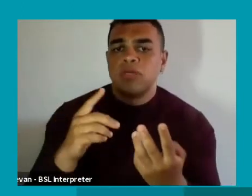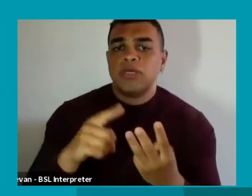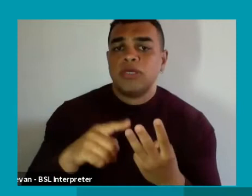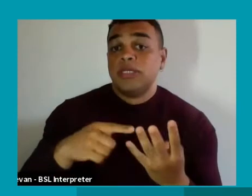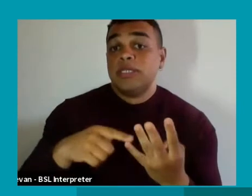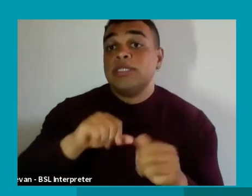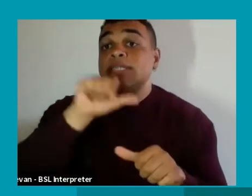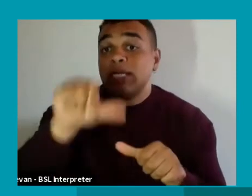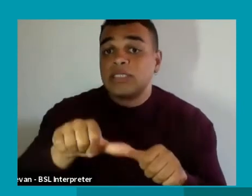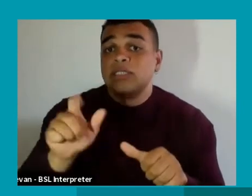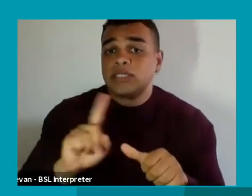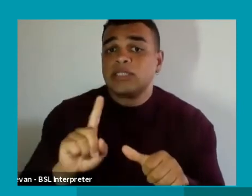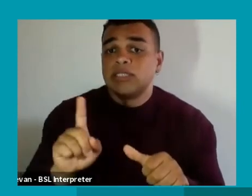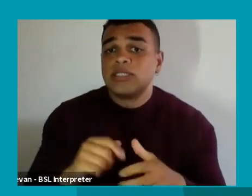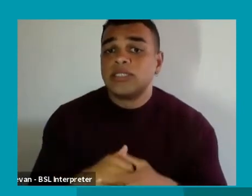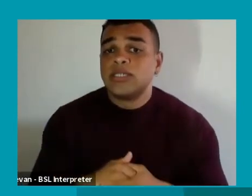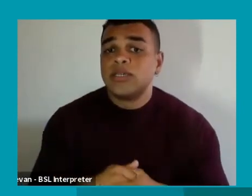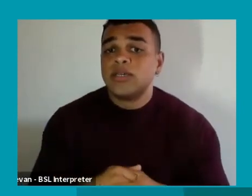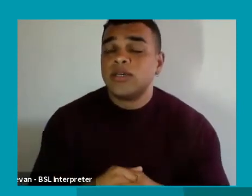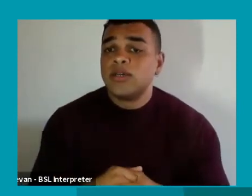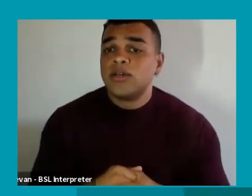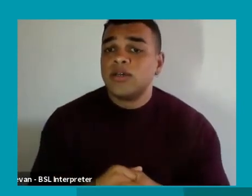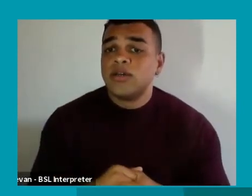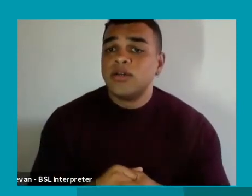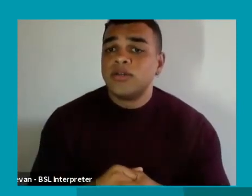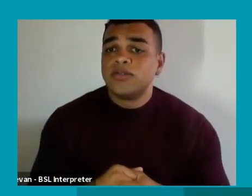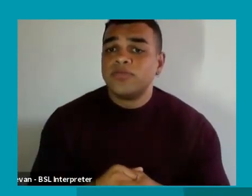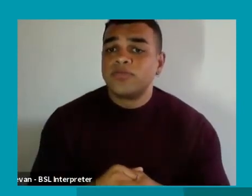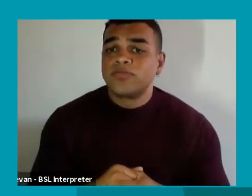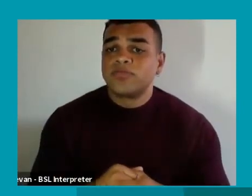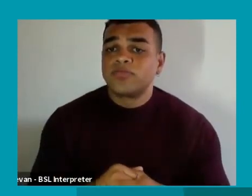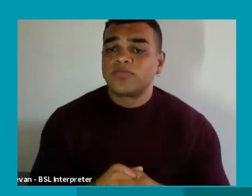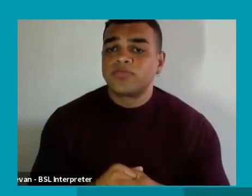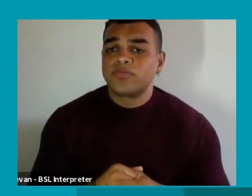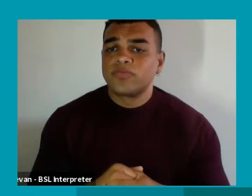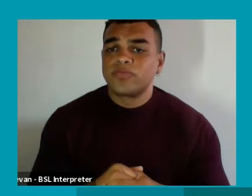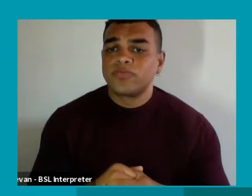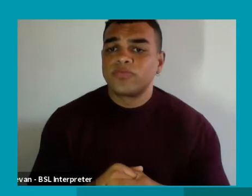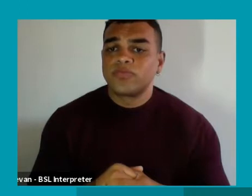or the hiring manager with one key achievement that's tailored to that job description.